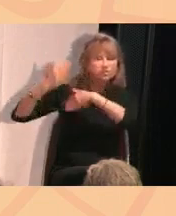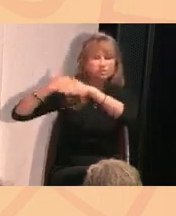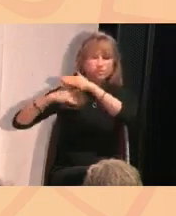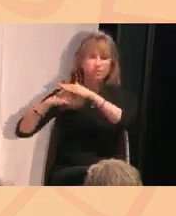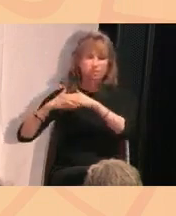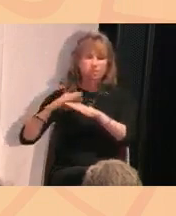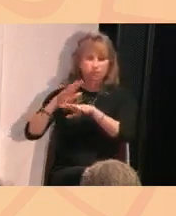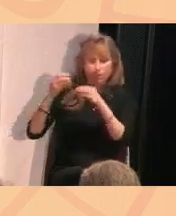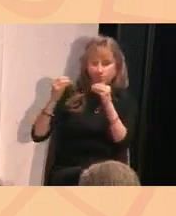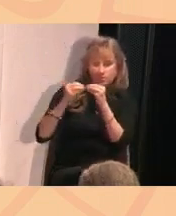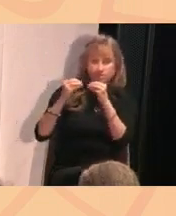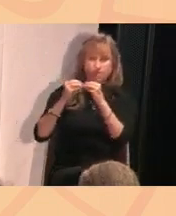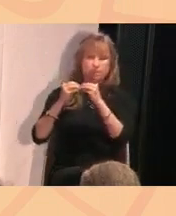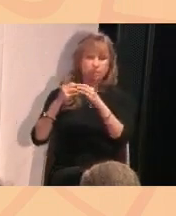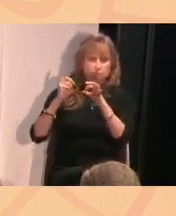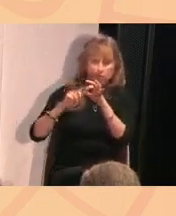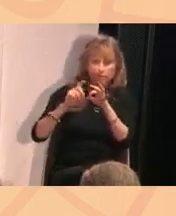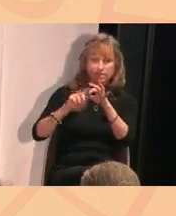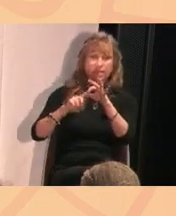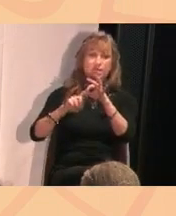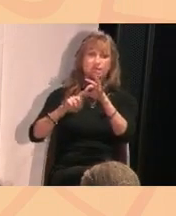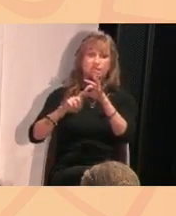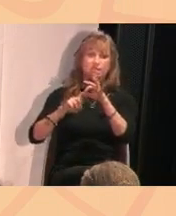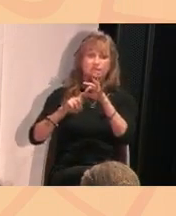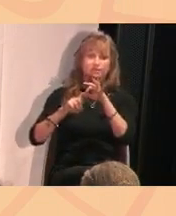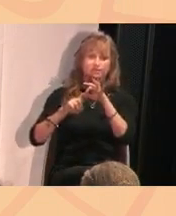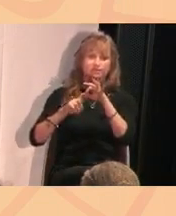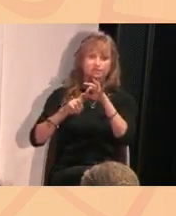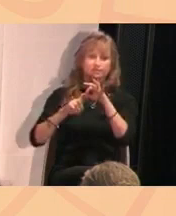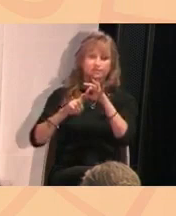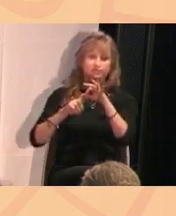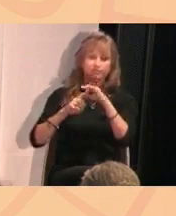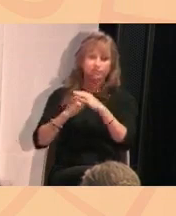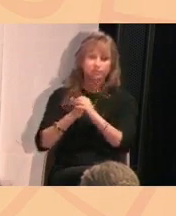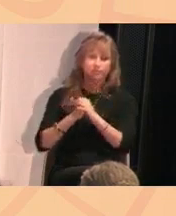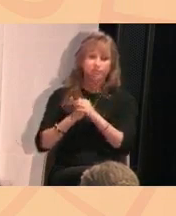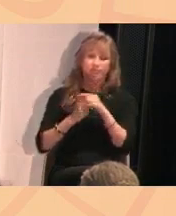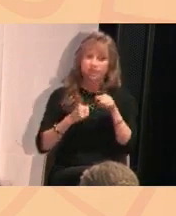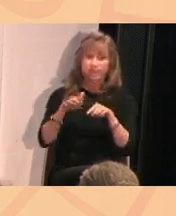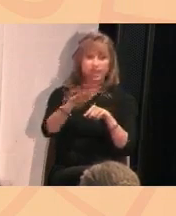And so for me, it was a site of that kind of Aboriginal history,